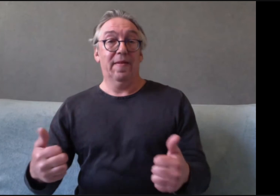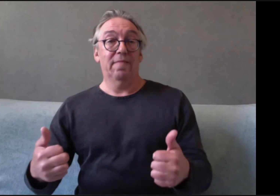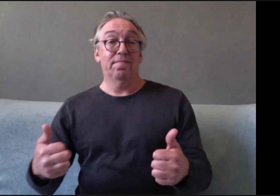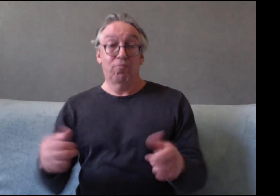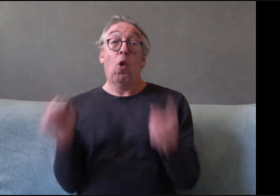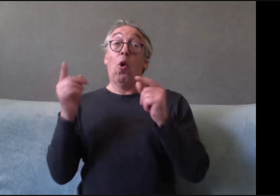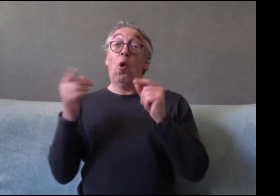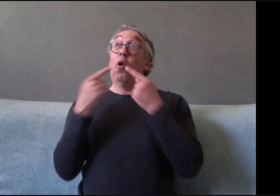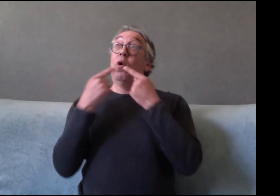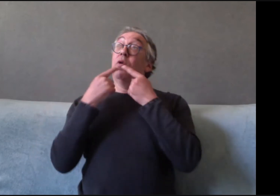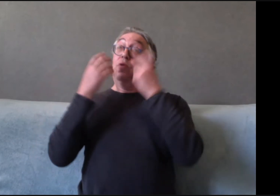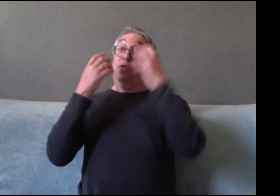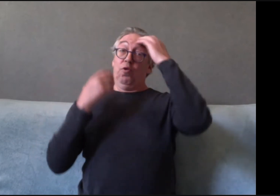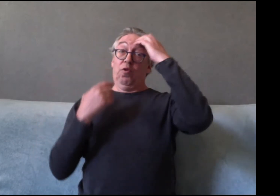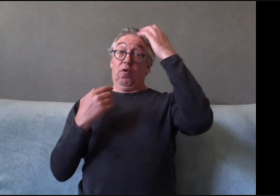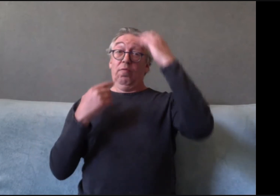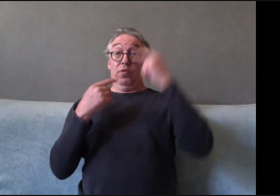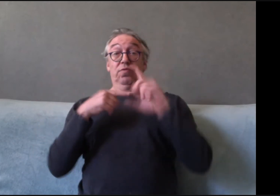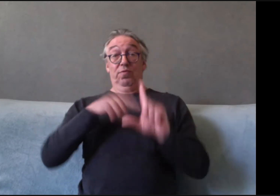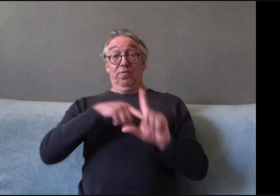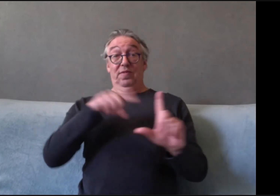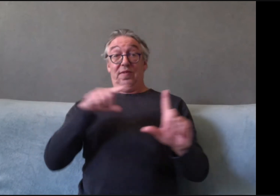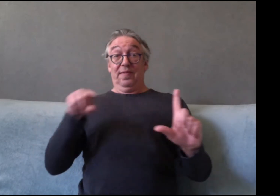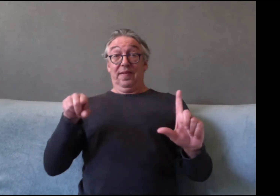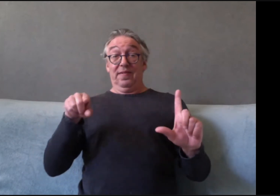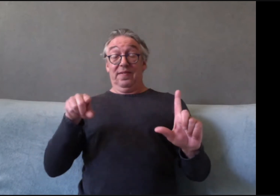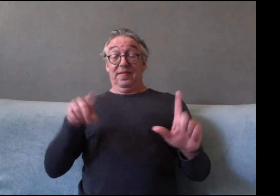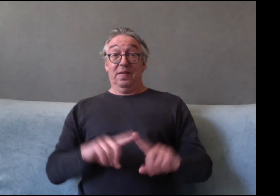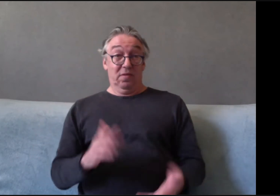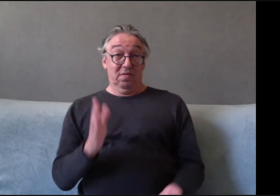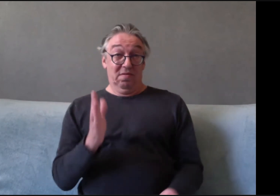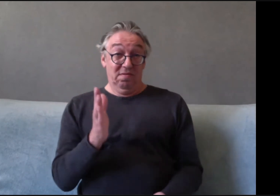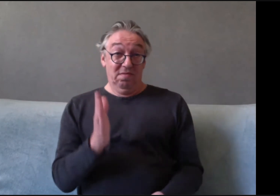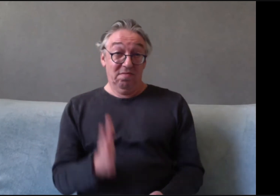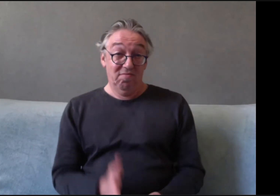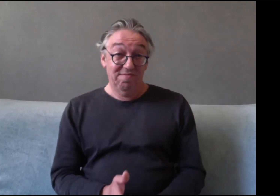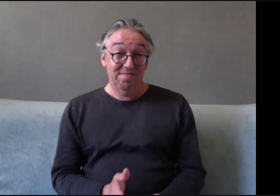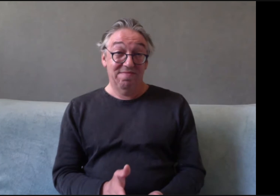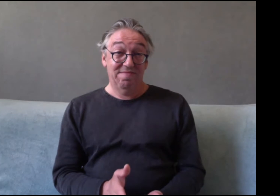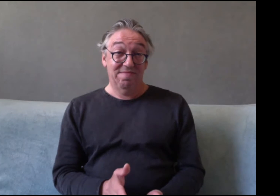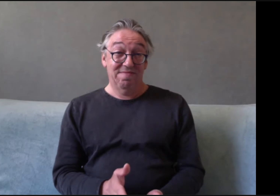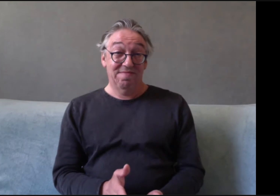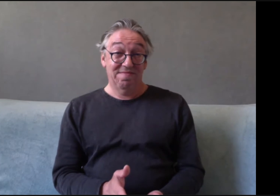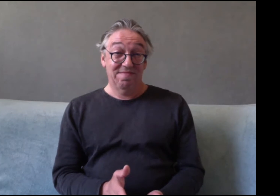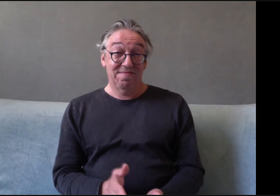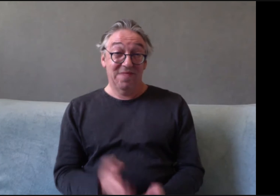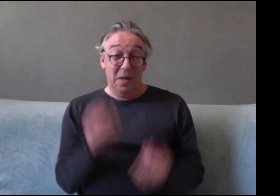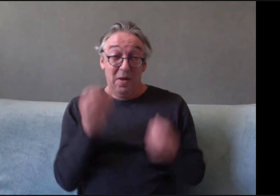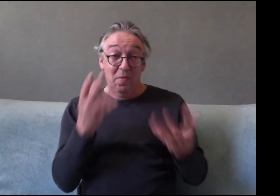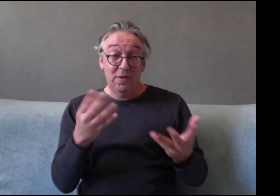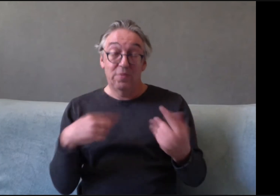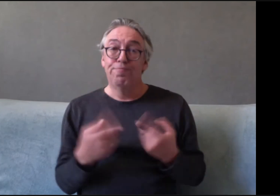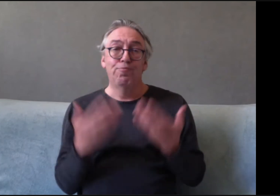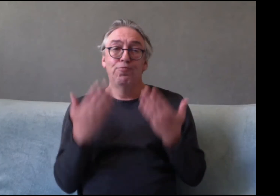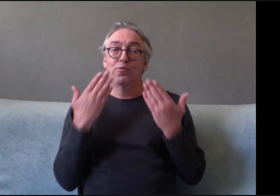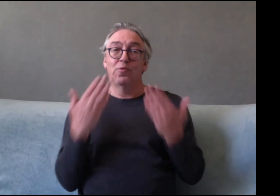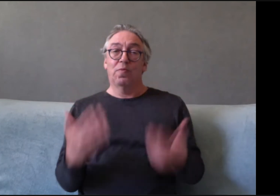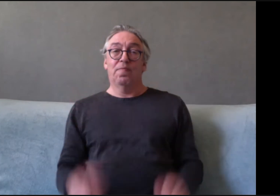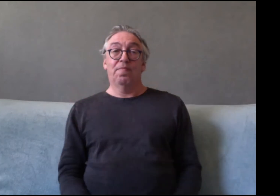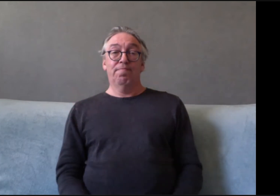In general, what the government do in different legislation proposals